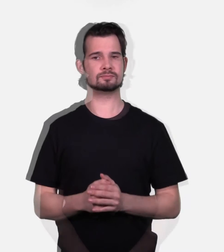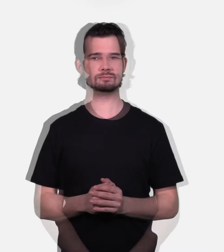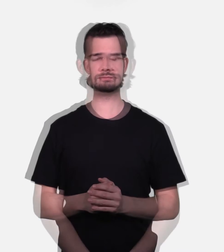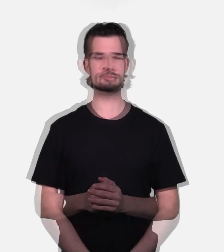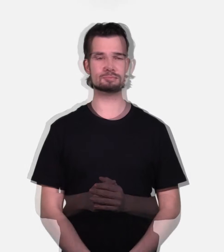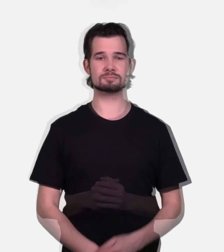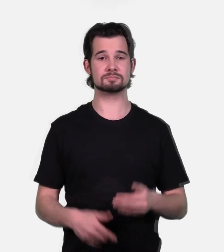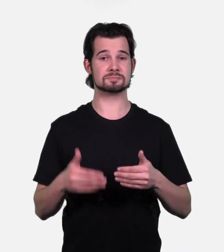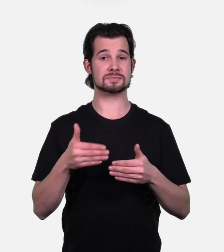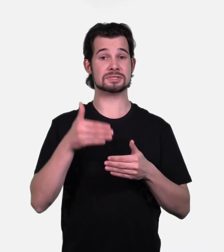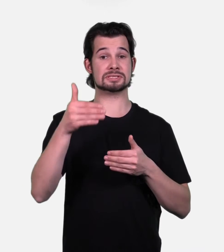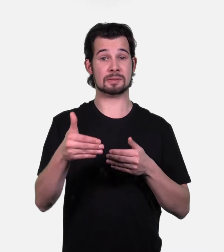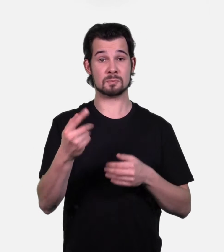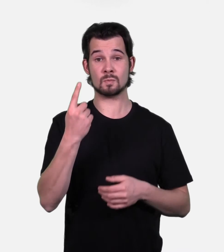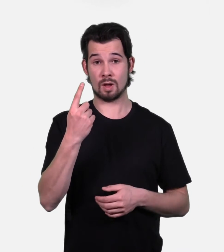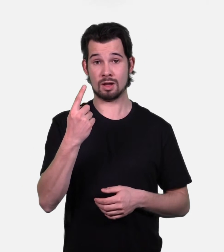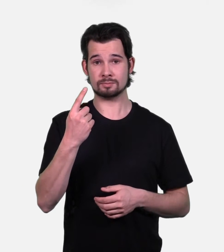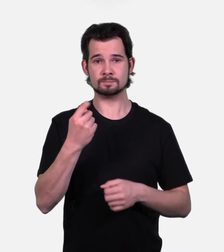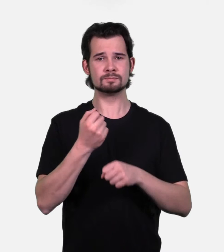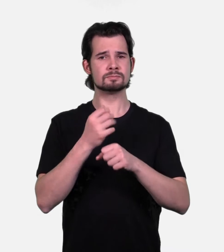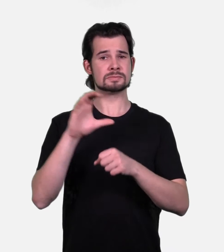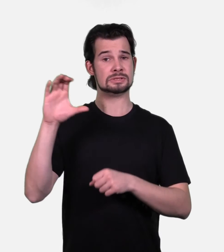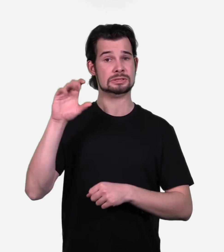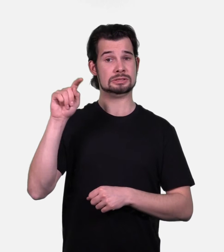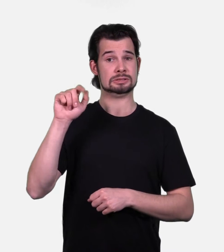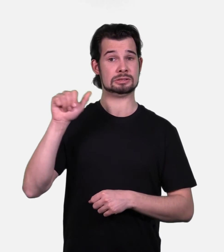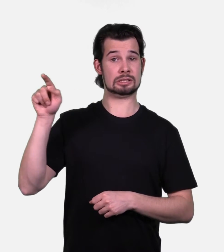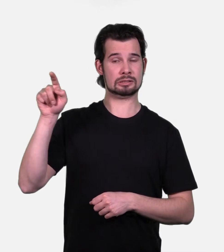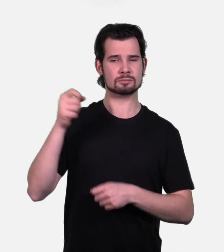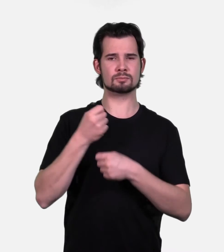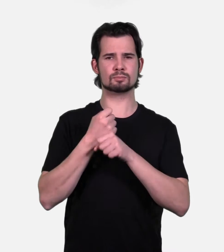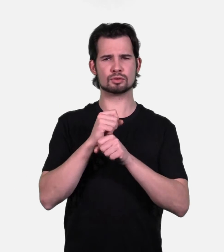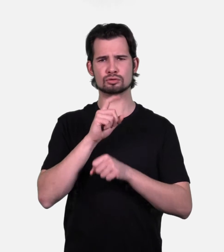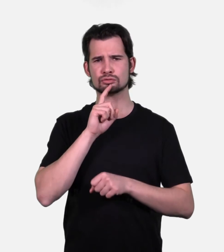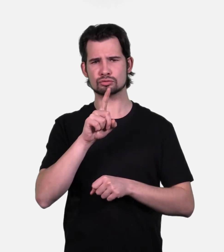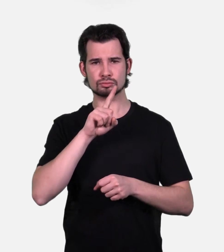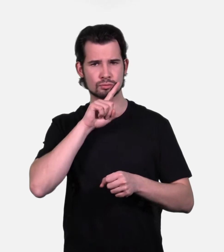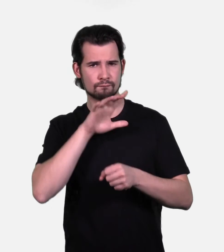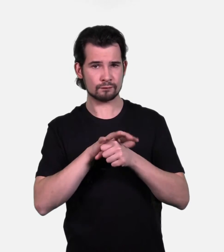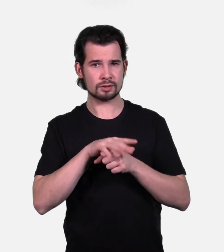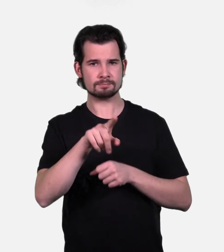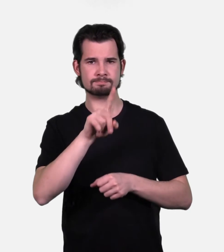Step 1: Establish that you are a person with a disability